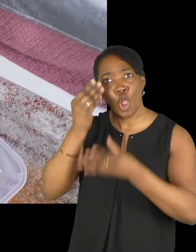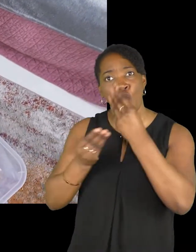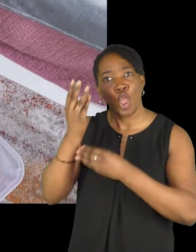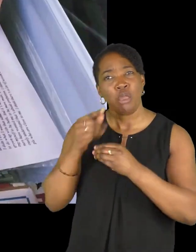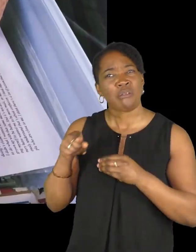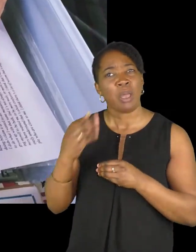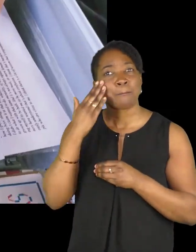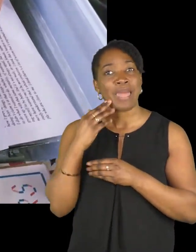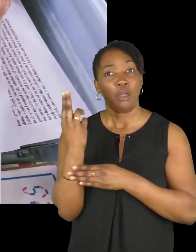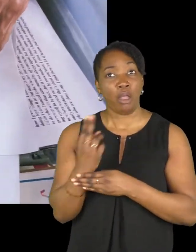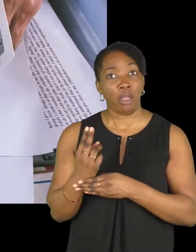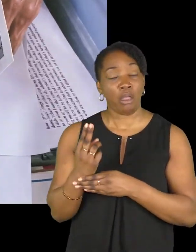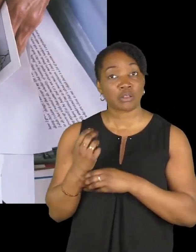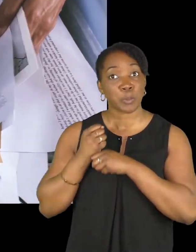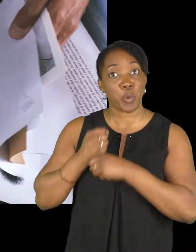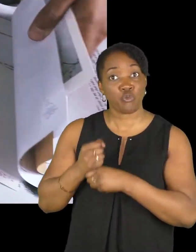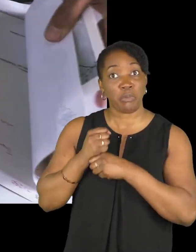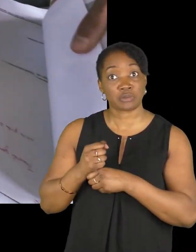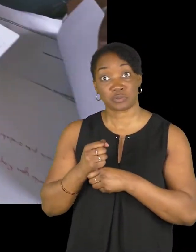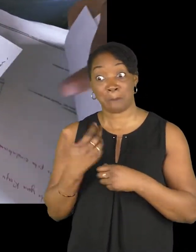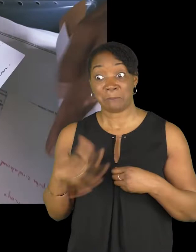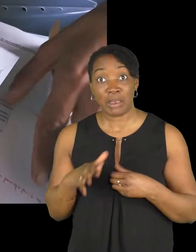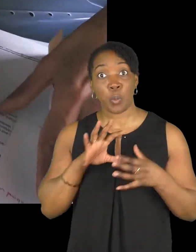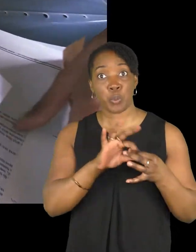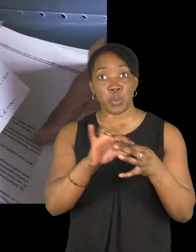of learned about the artists from the Black Arts Movement that we're now kind of in contact with